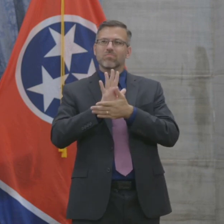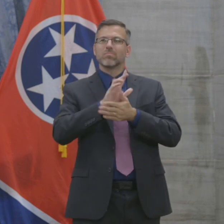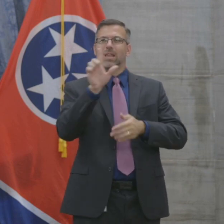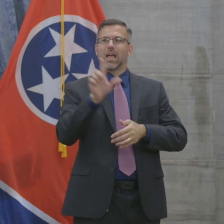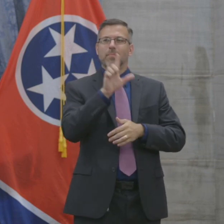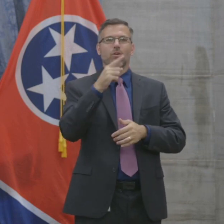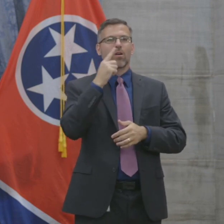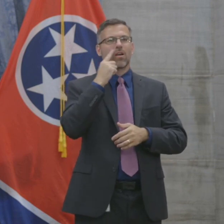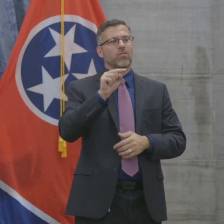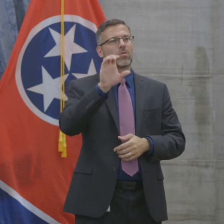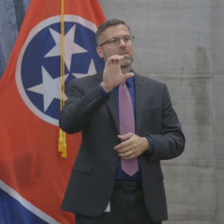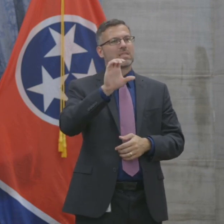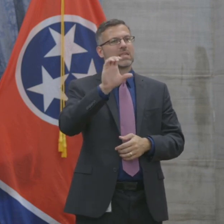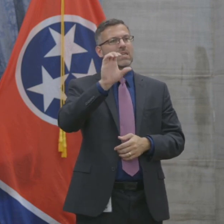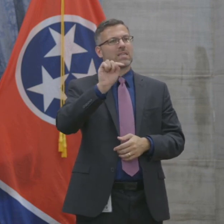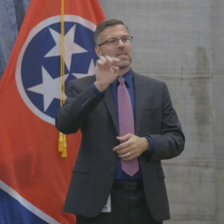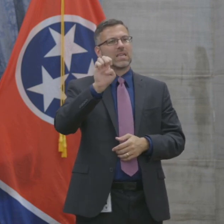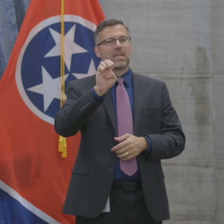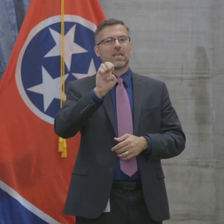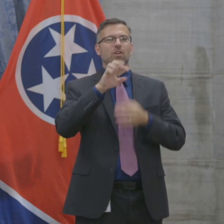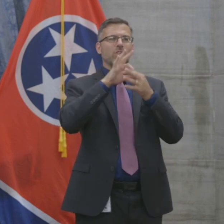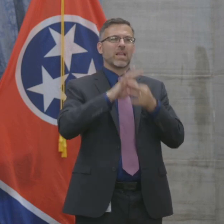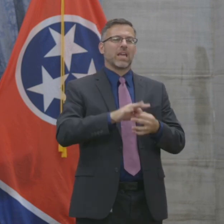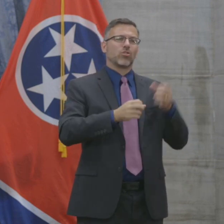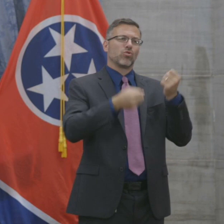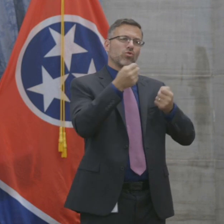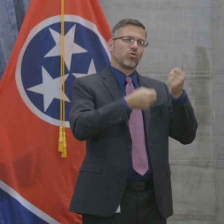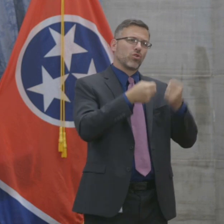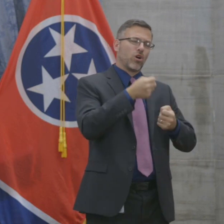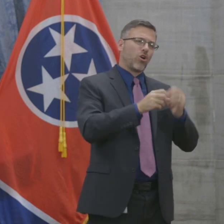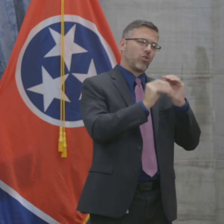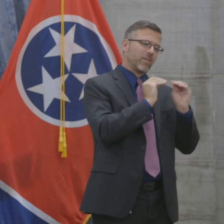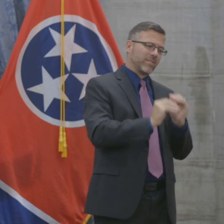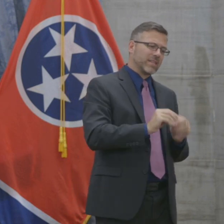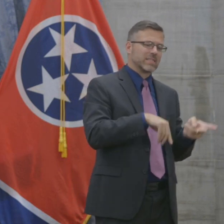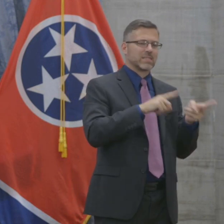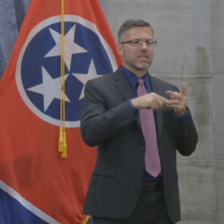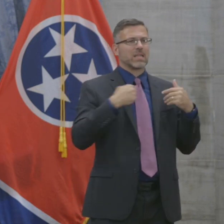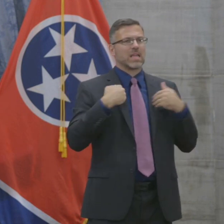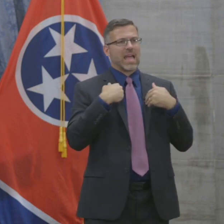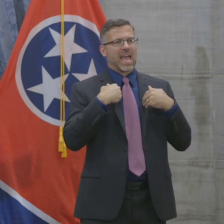necessary to combat this concern and we are already seeing significant improvement in closing that gap from what we